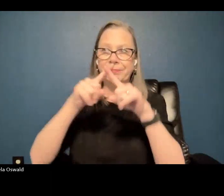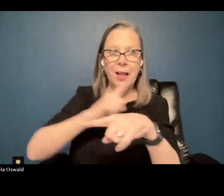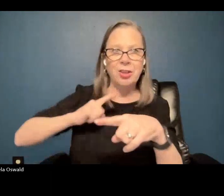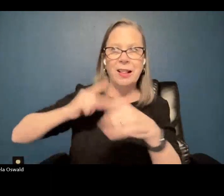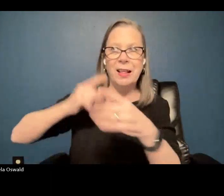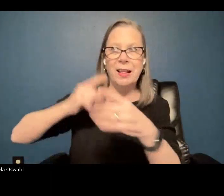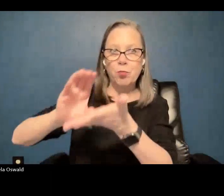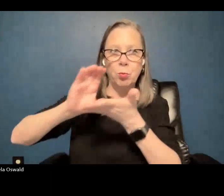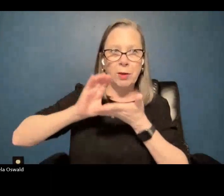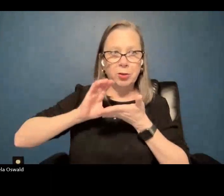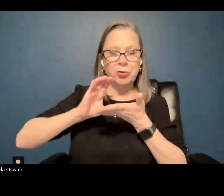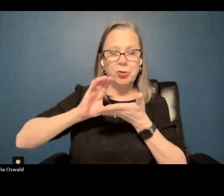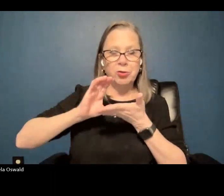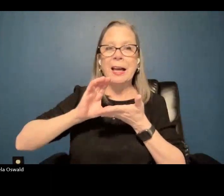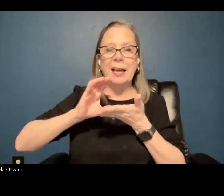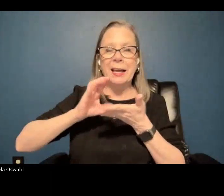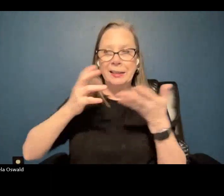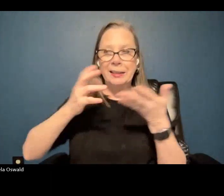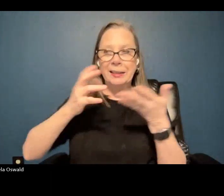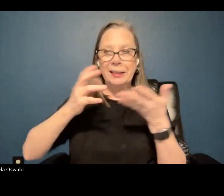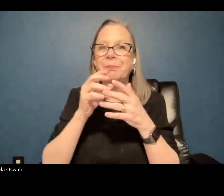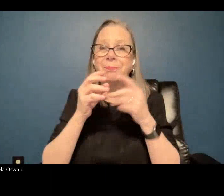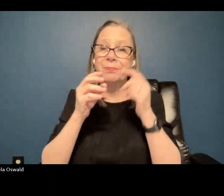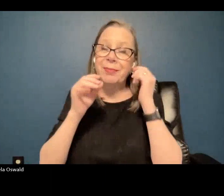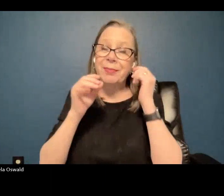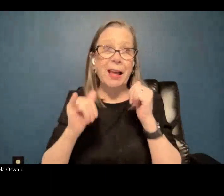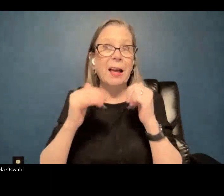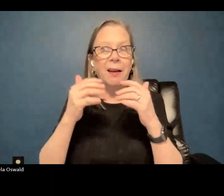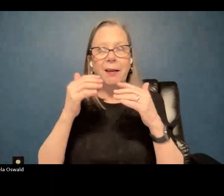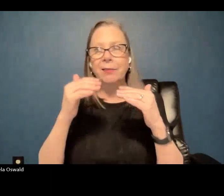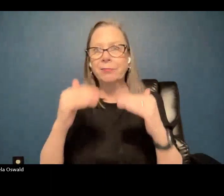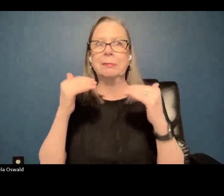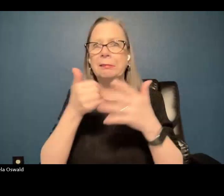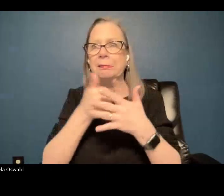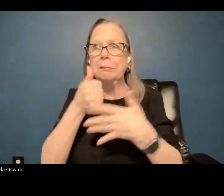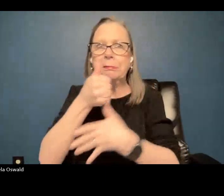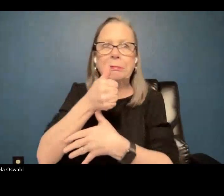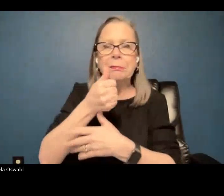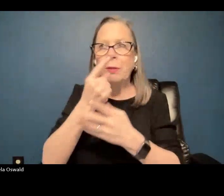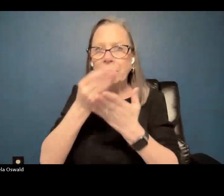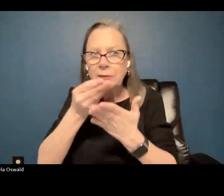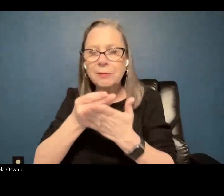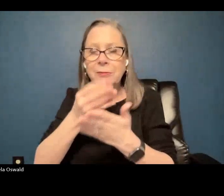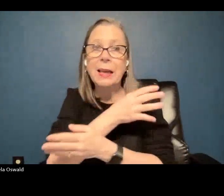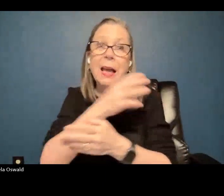And again, those escalated priorities with the the funding and an appetite to make this happen.